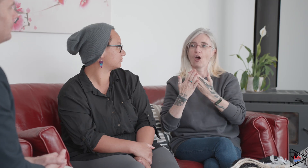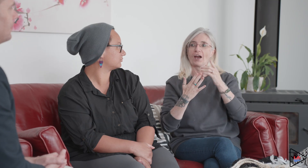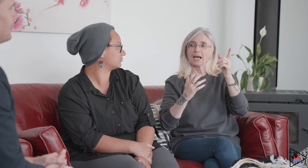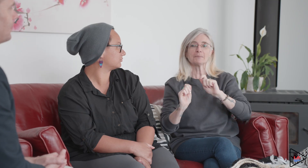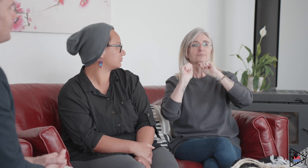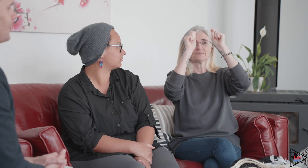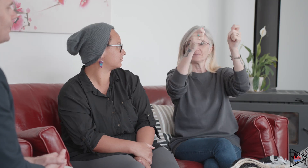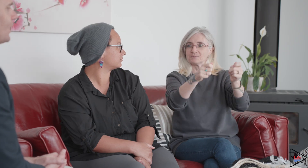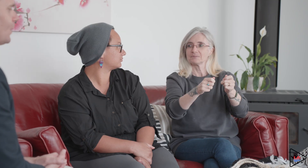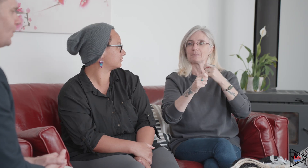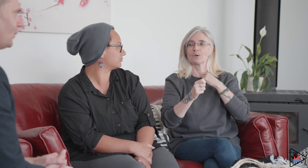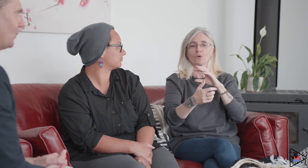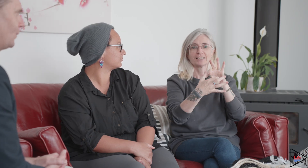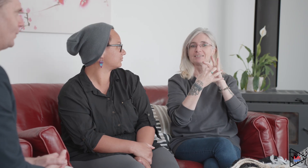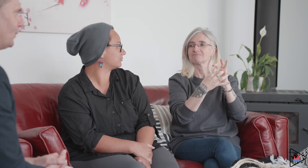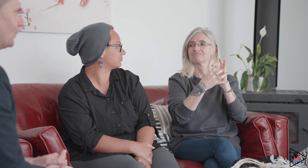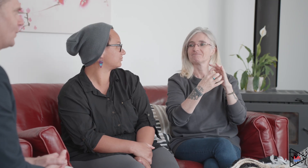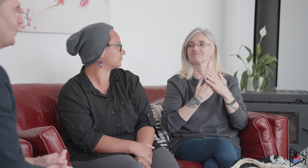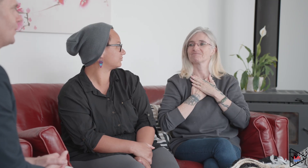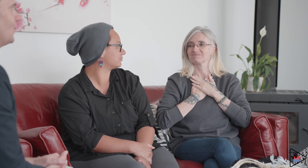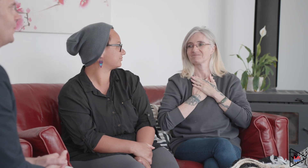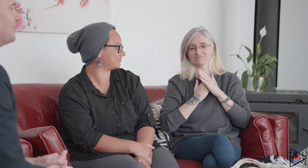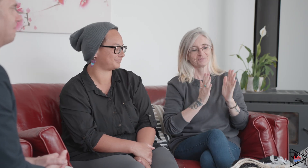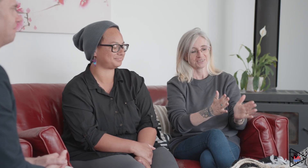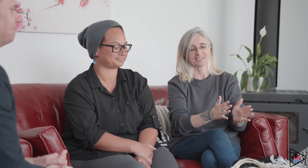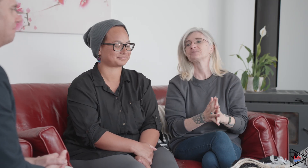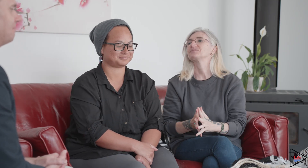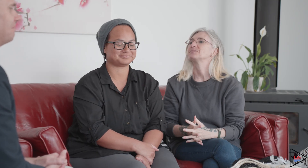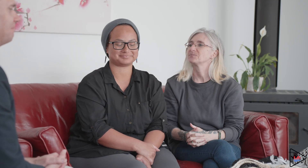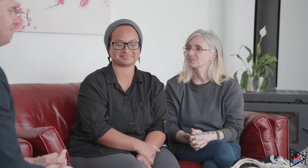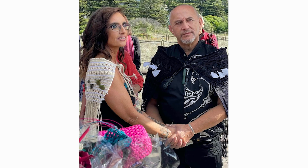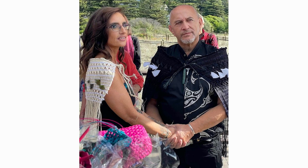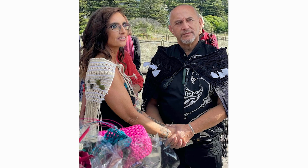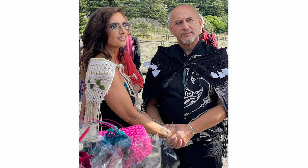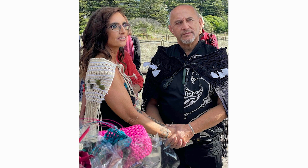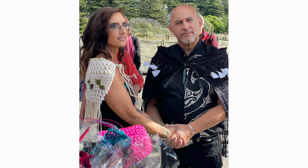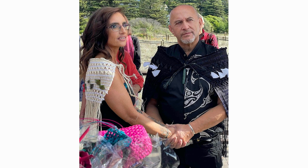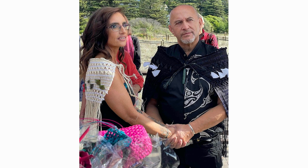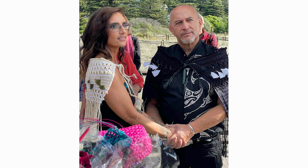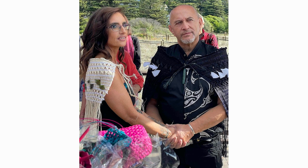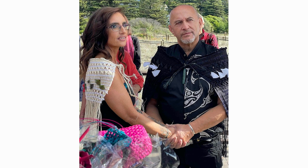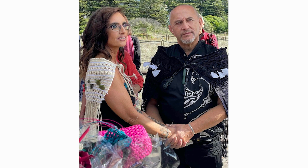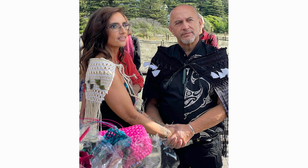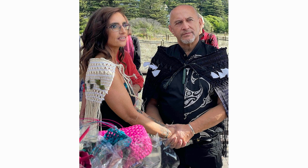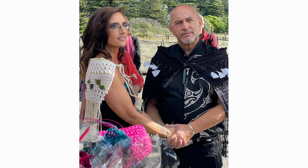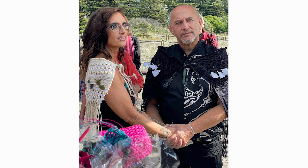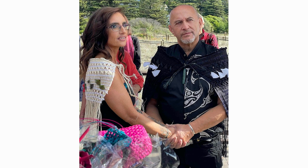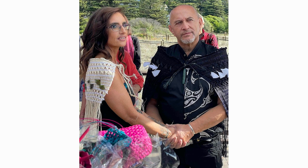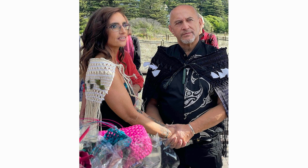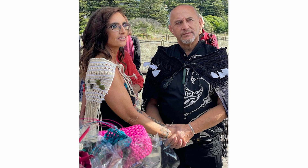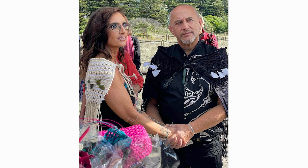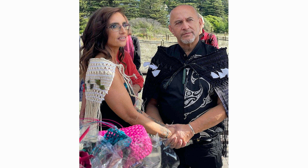and I put the black kahu on and around Sam and that was a symbol of our union.